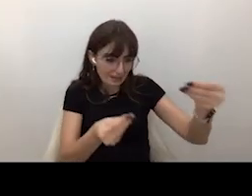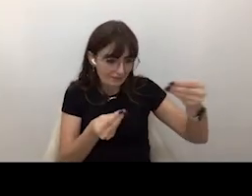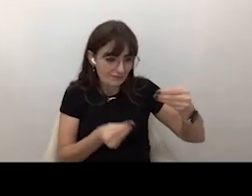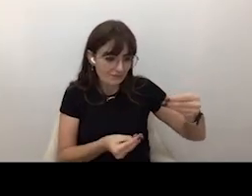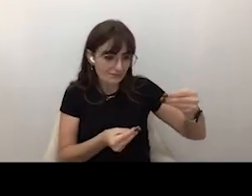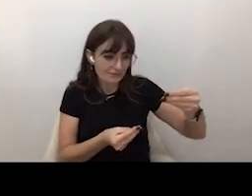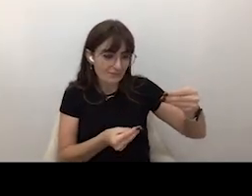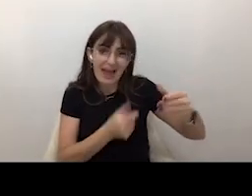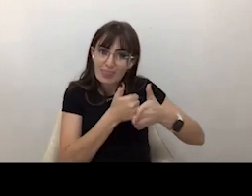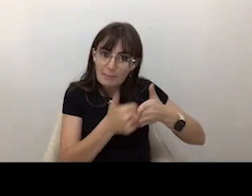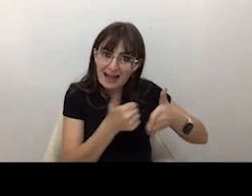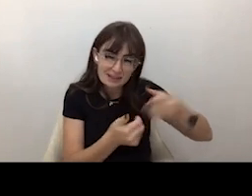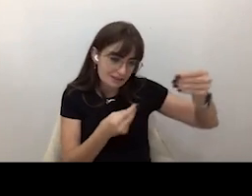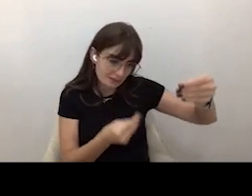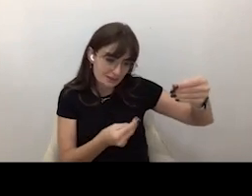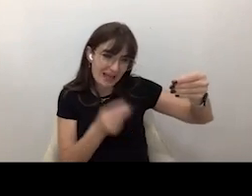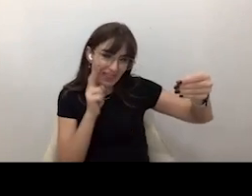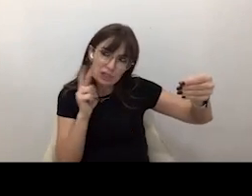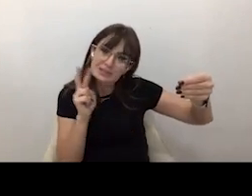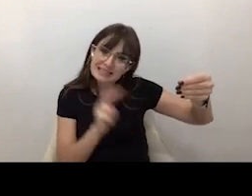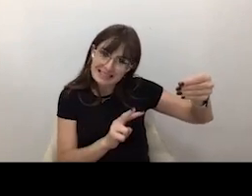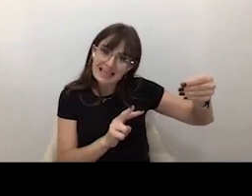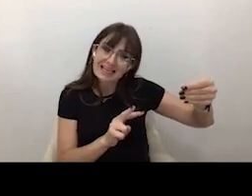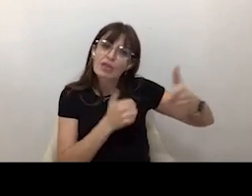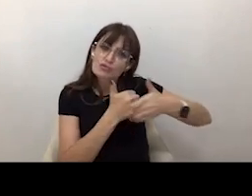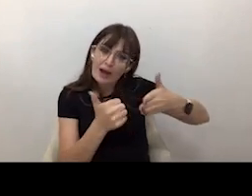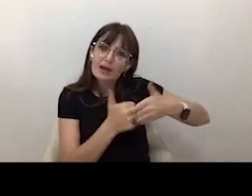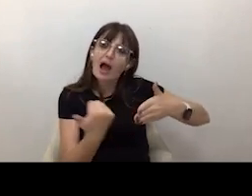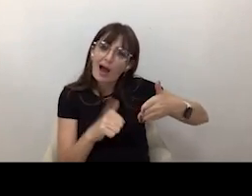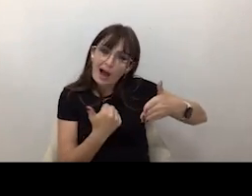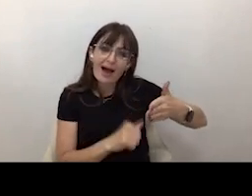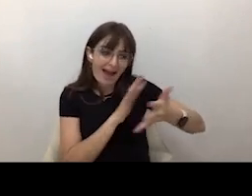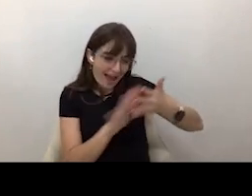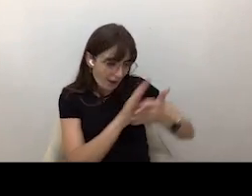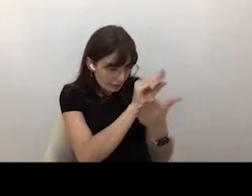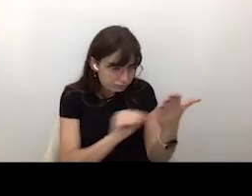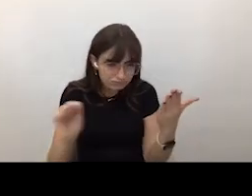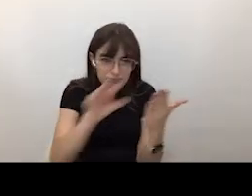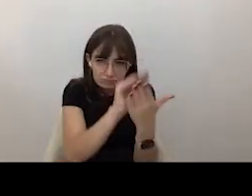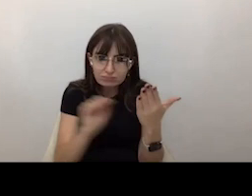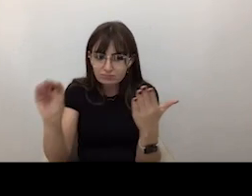the patterns, and you are seeing what the patterns are, it is about segmenting those patterns.